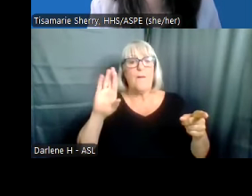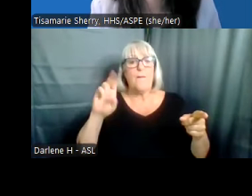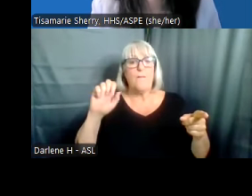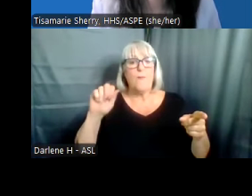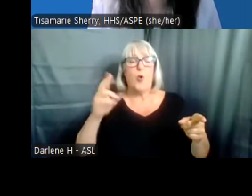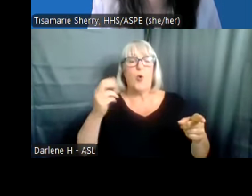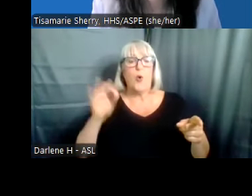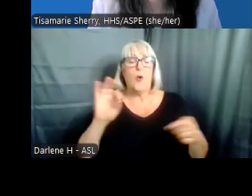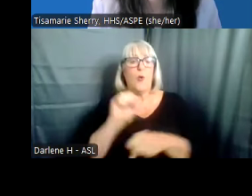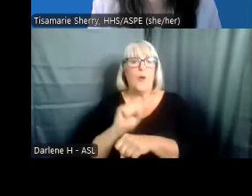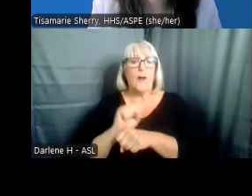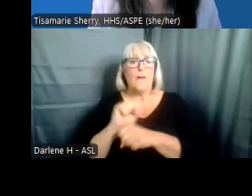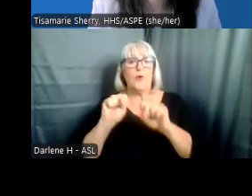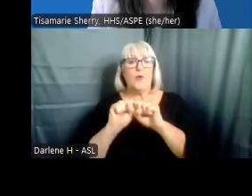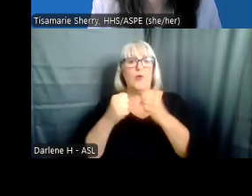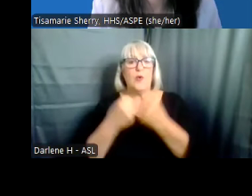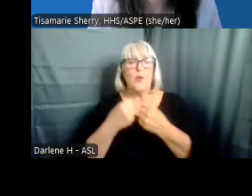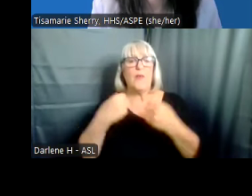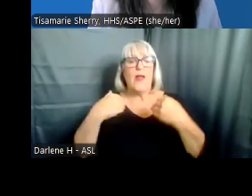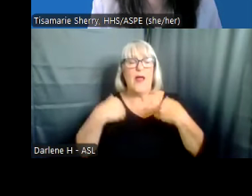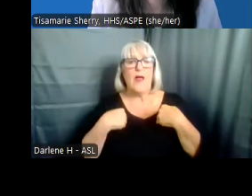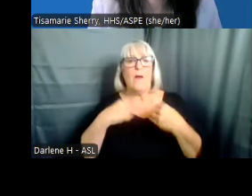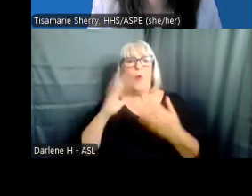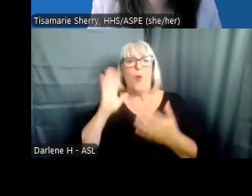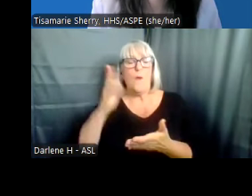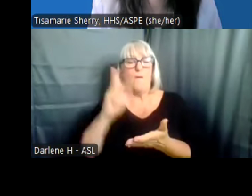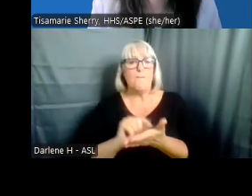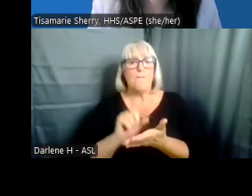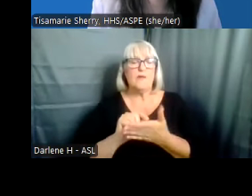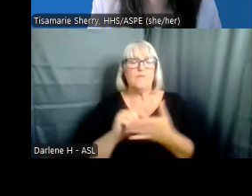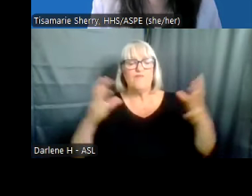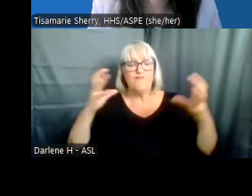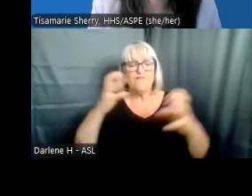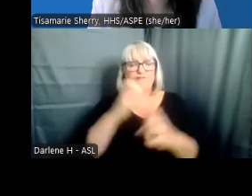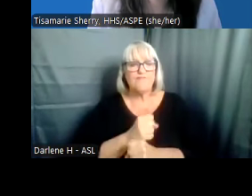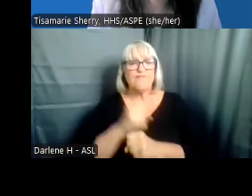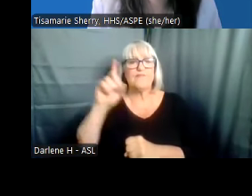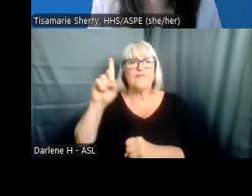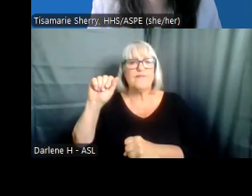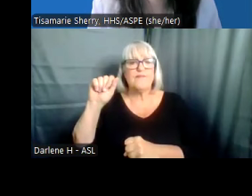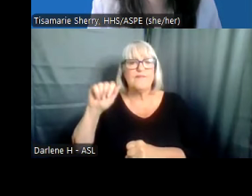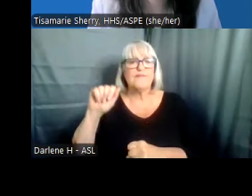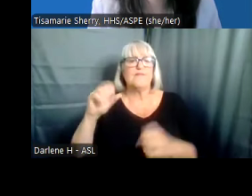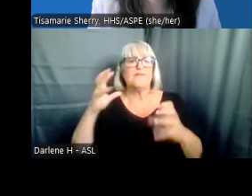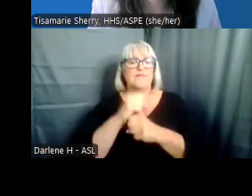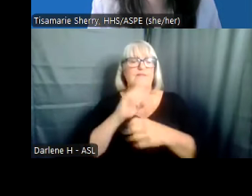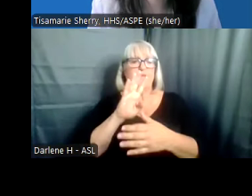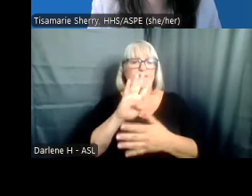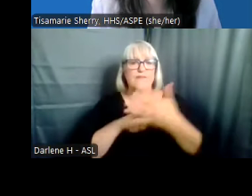aides and personal care aides by publishing summary tables and summarizing data in their reports, Spotlight on Statistics and